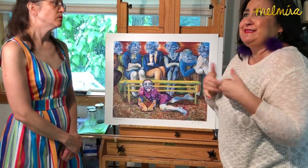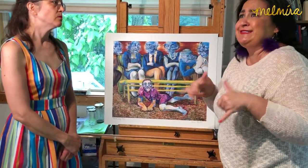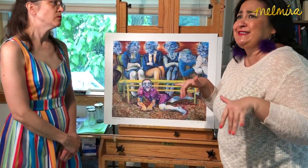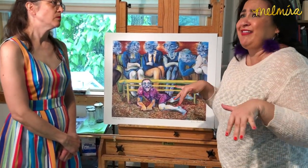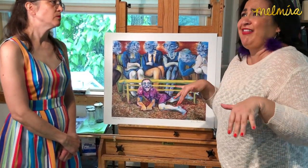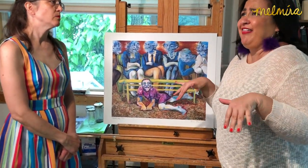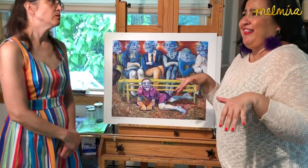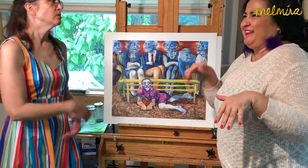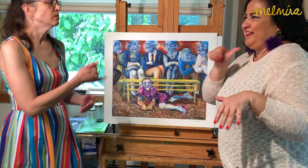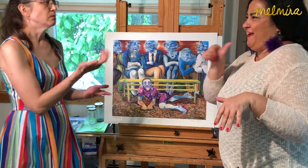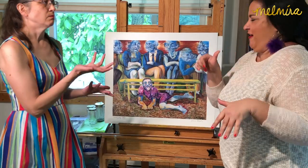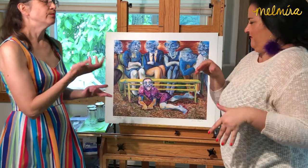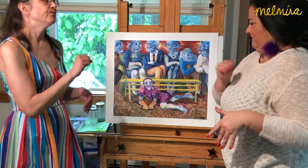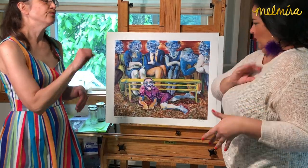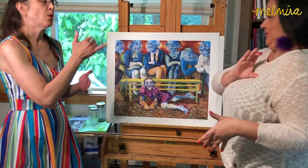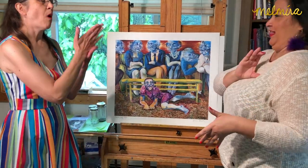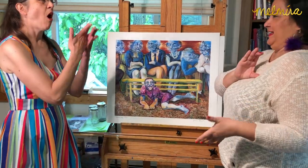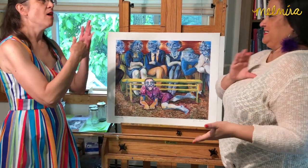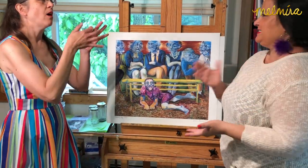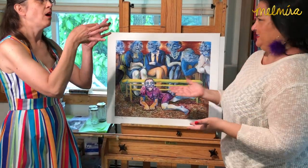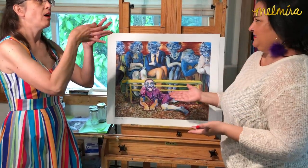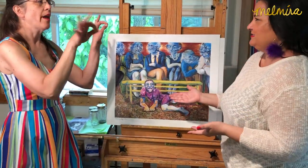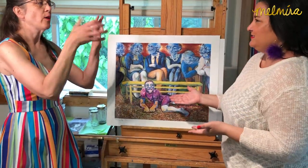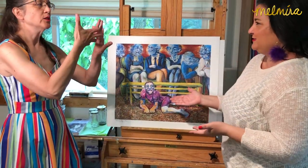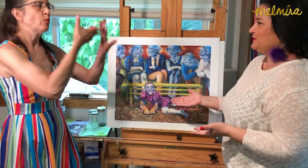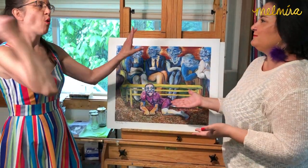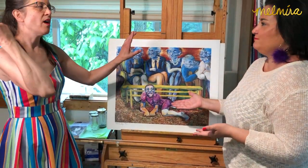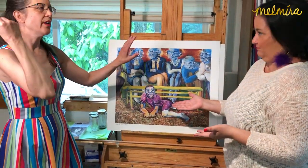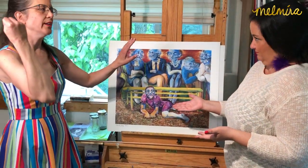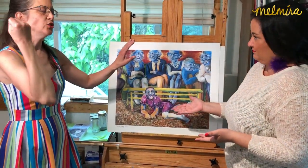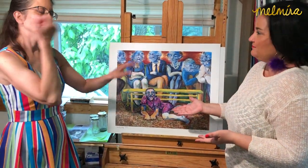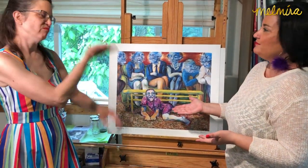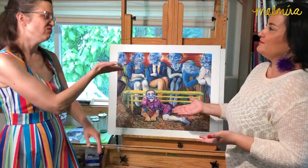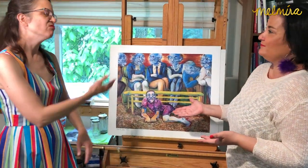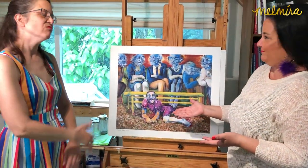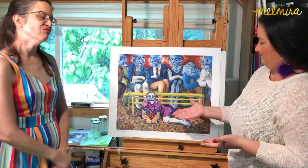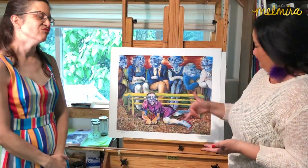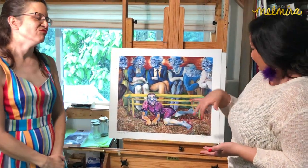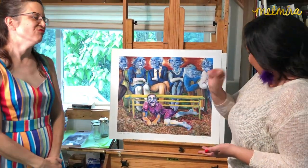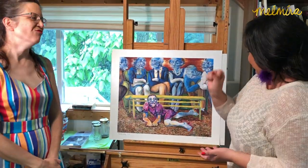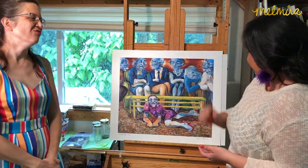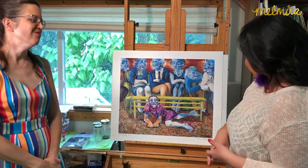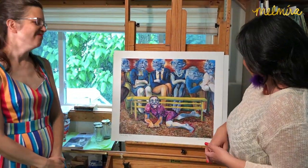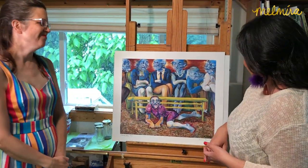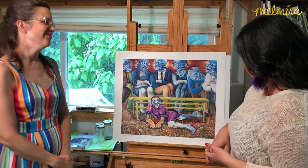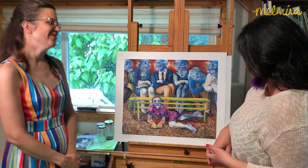but she's still being lost, not fullfilled. It's part of language deprivation. Yes.